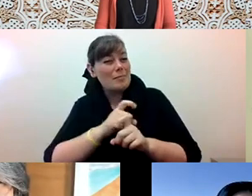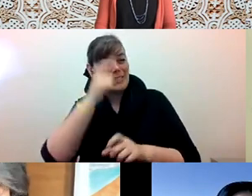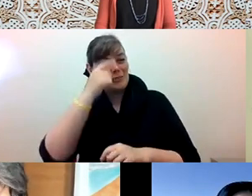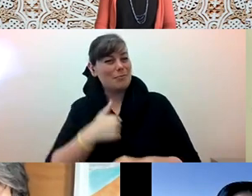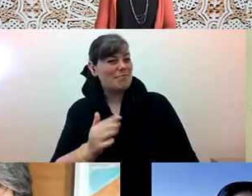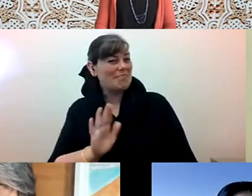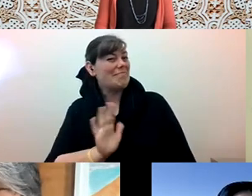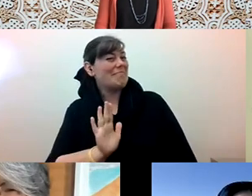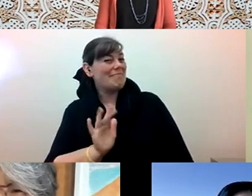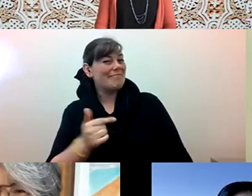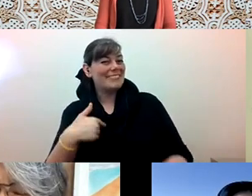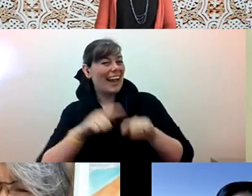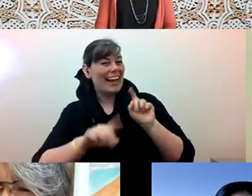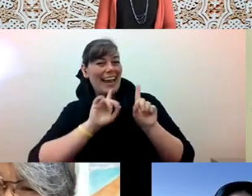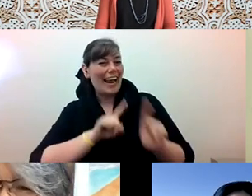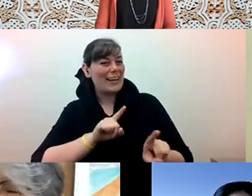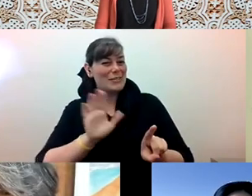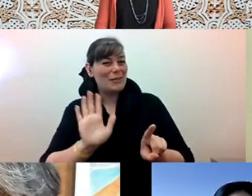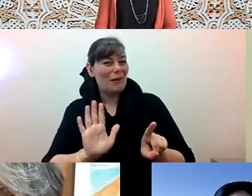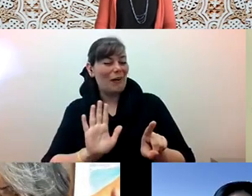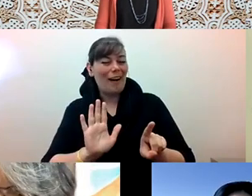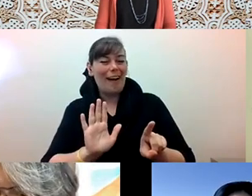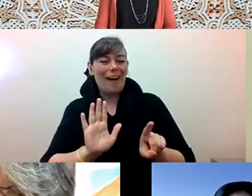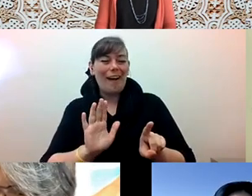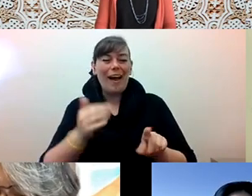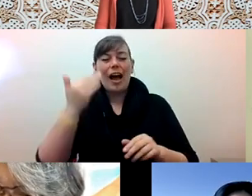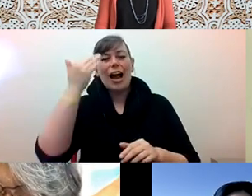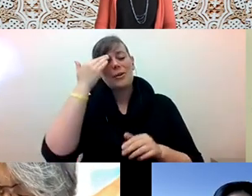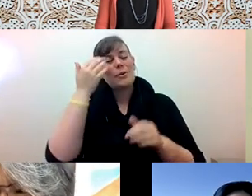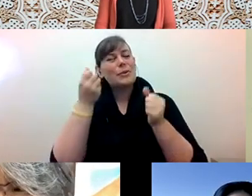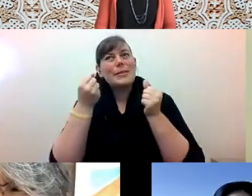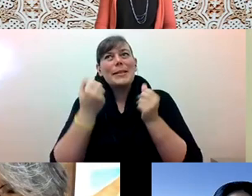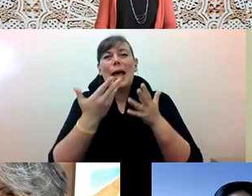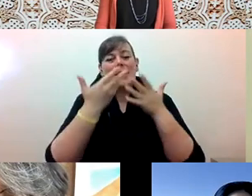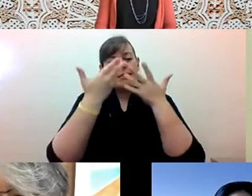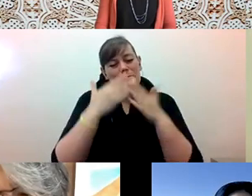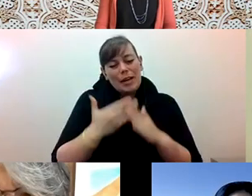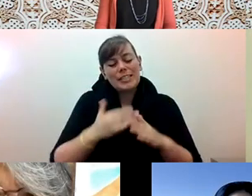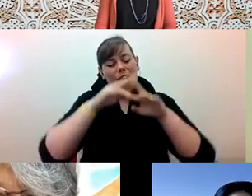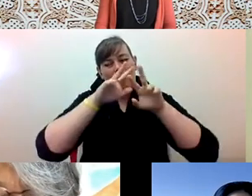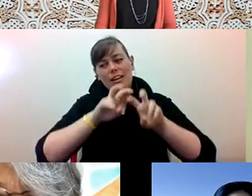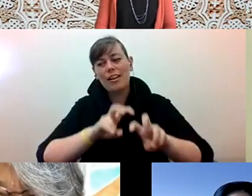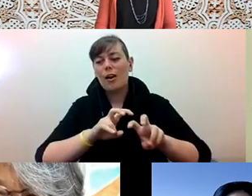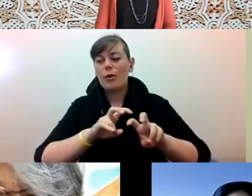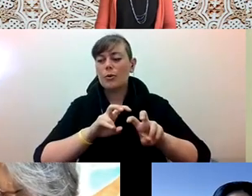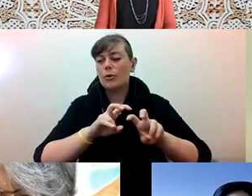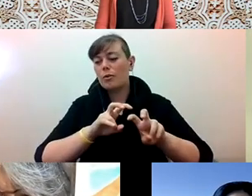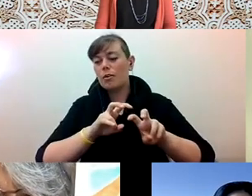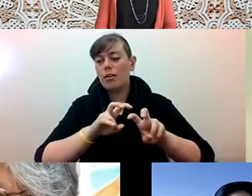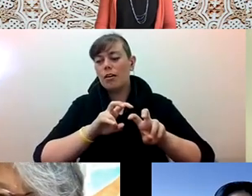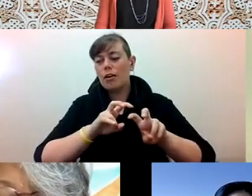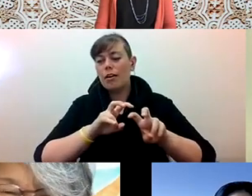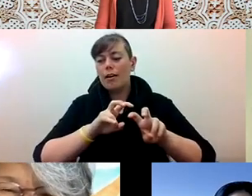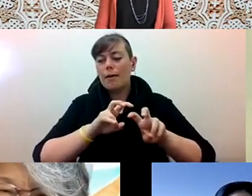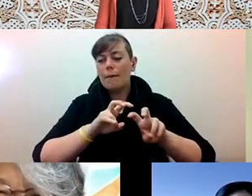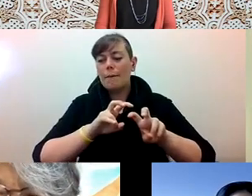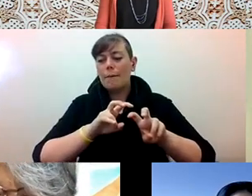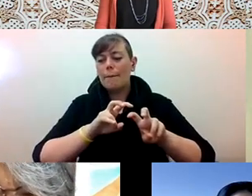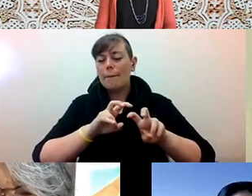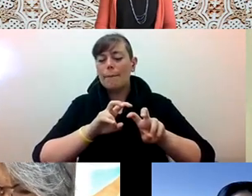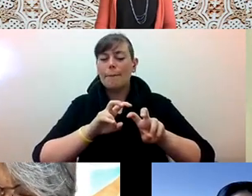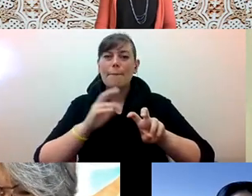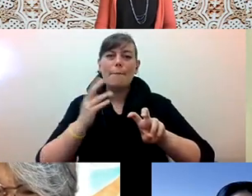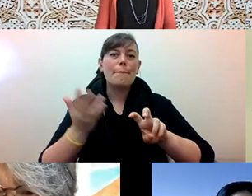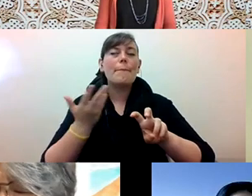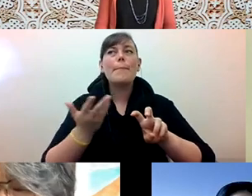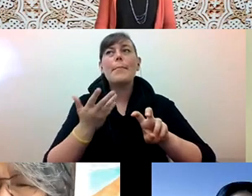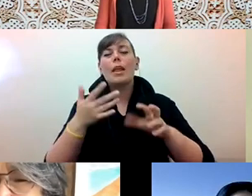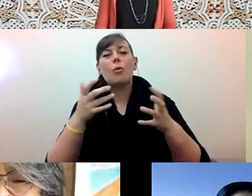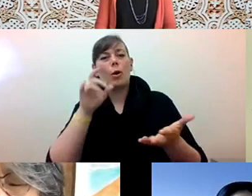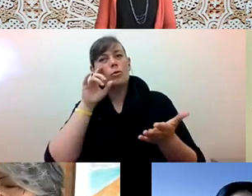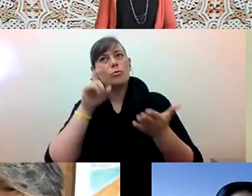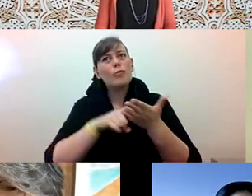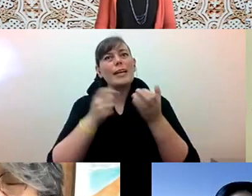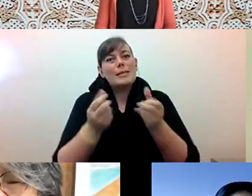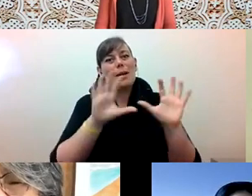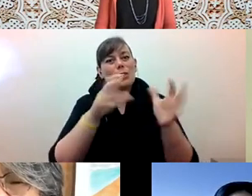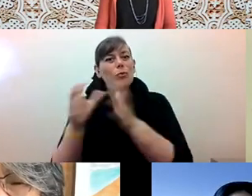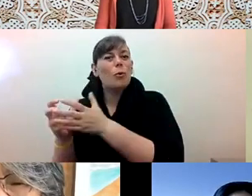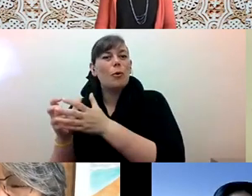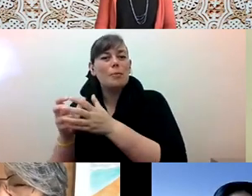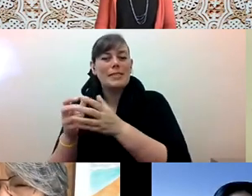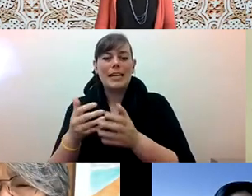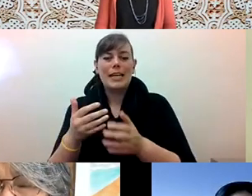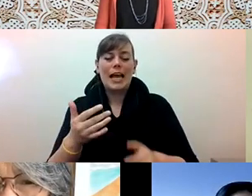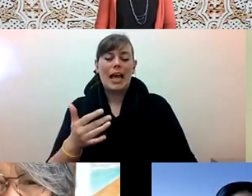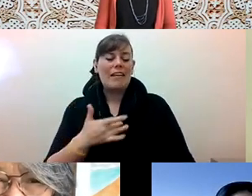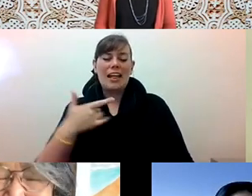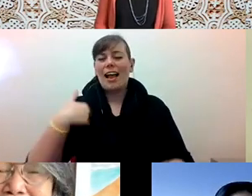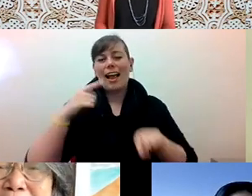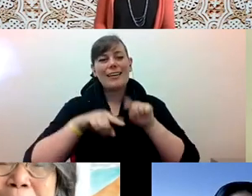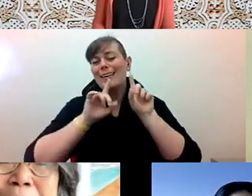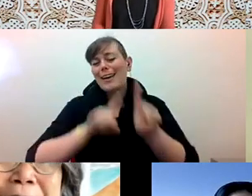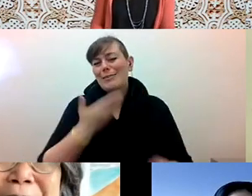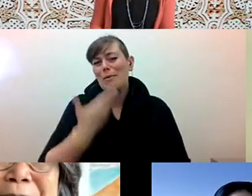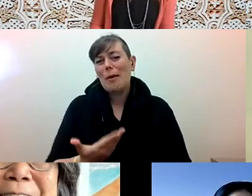pam tau lee: I can't answer that one, but I just know that there's a lot of breakdown and, you know, groups wanting to be recognized and stuff, but I'm not... I don't feel prepared to answer that one. I don't know if Katherine...